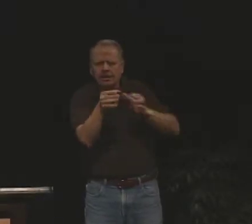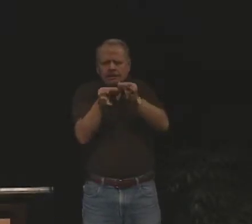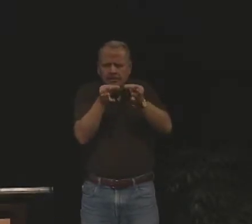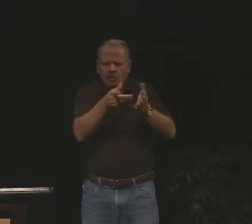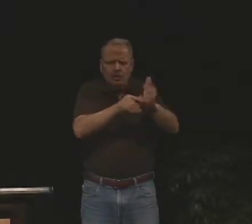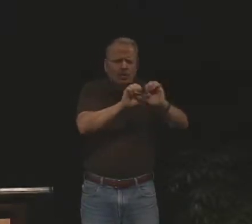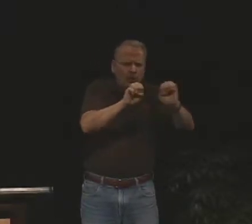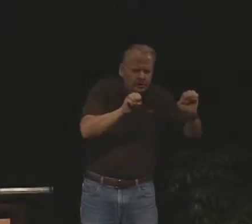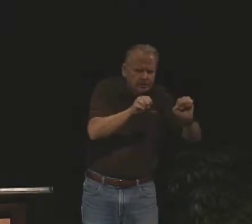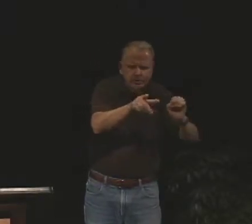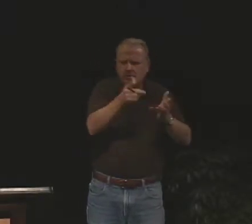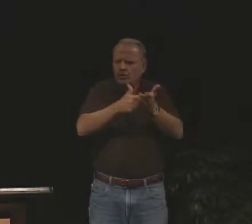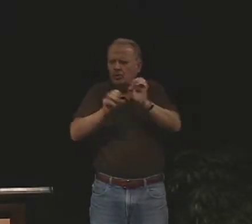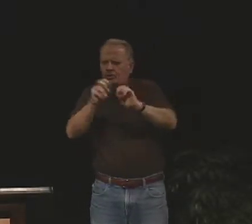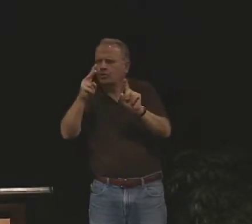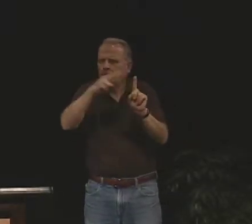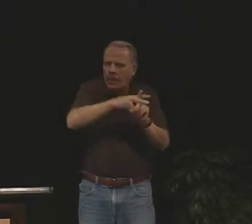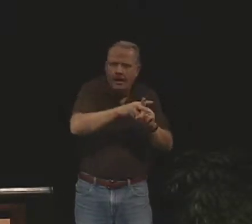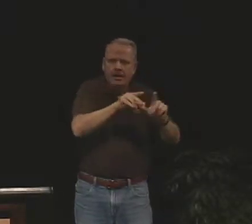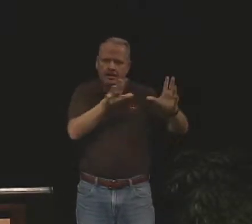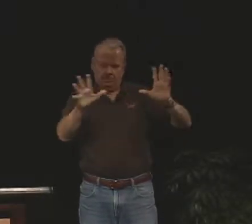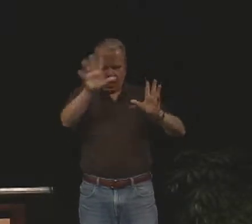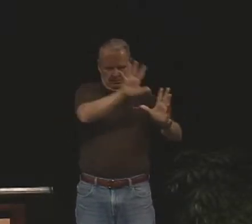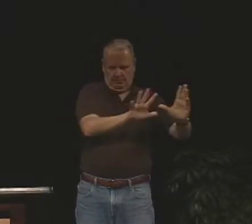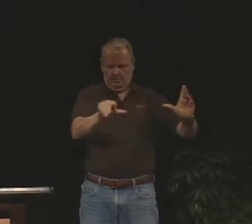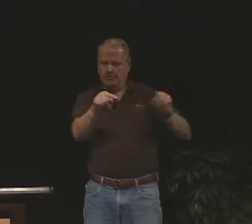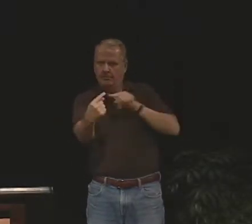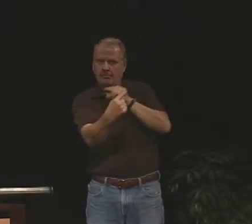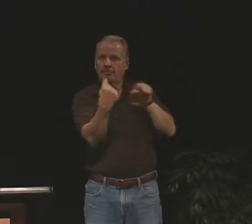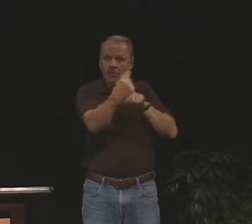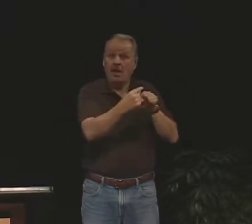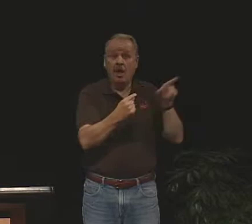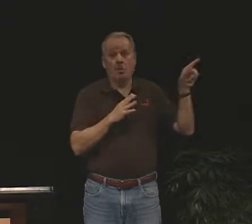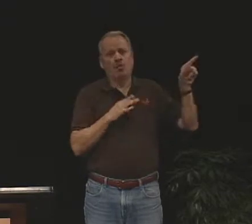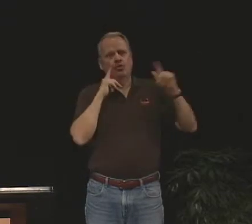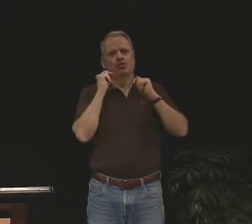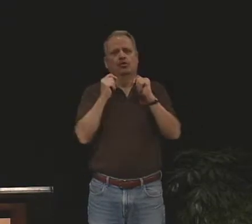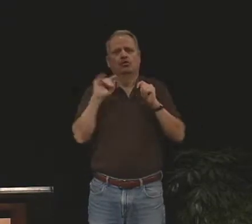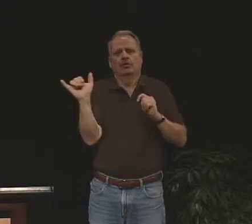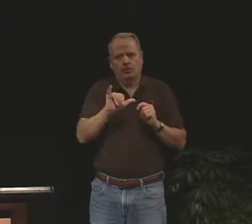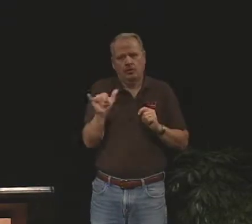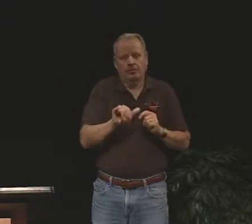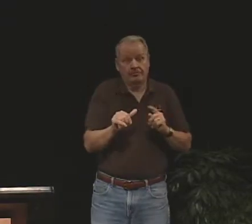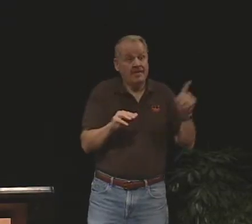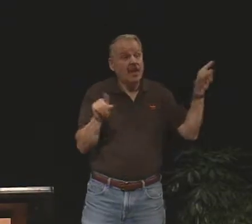There is a chance to use this technology, to share the information all on this one screen,